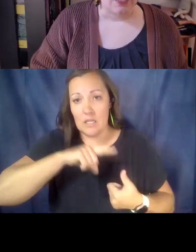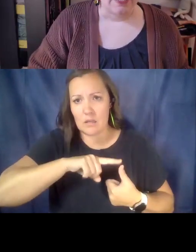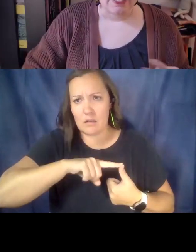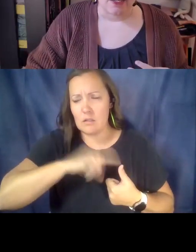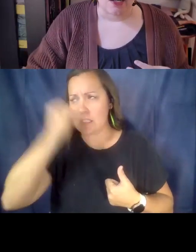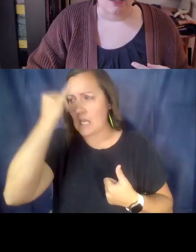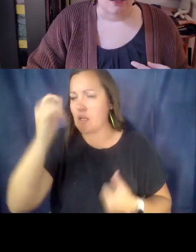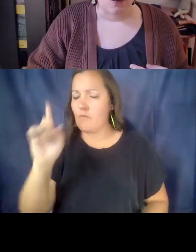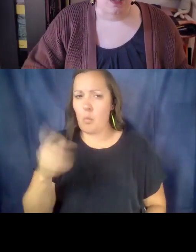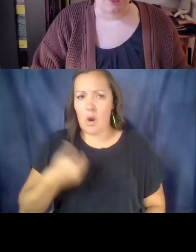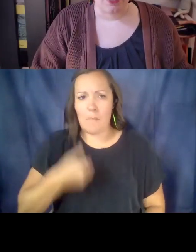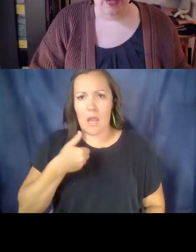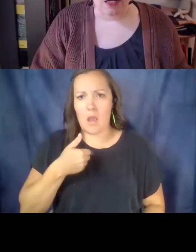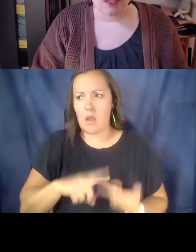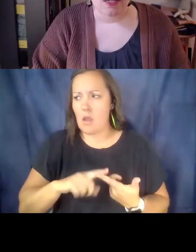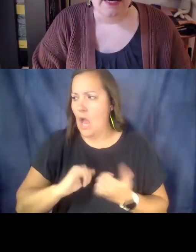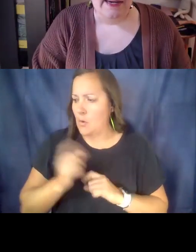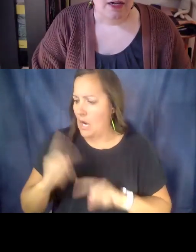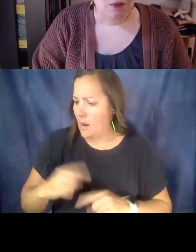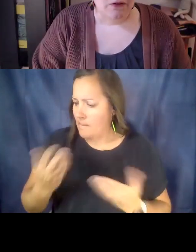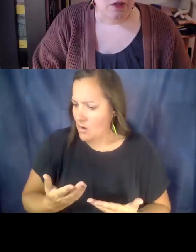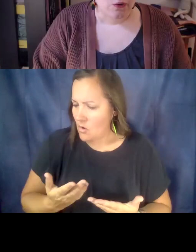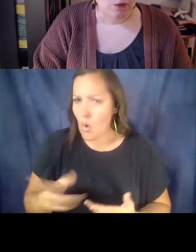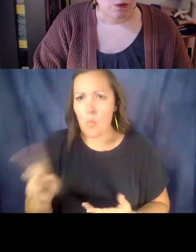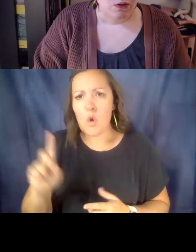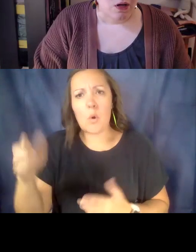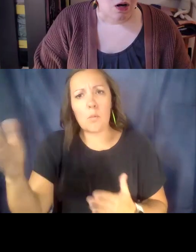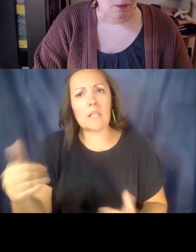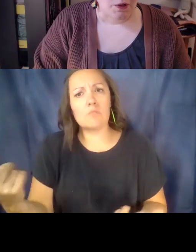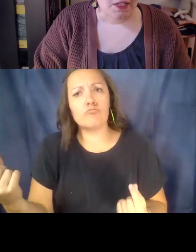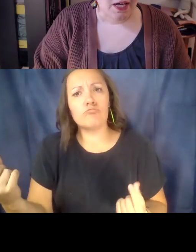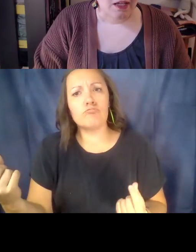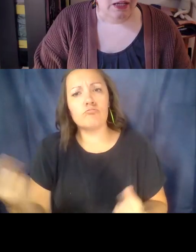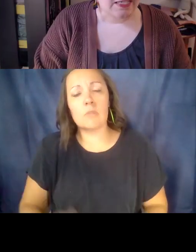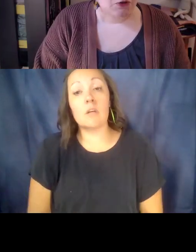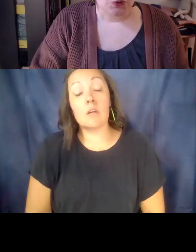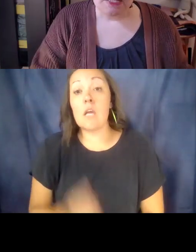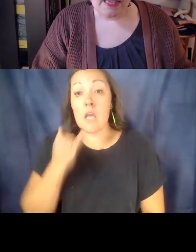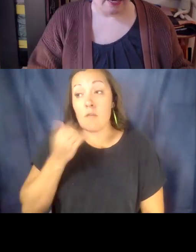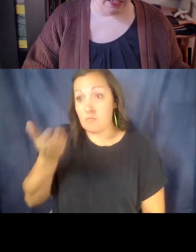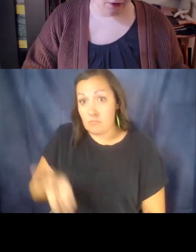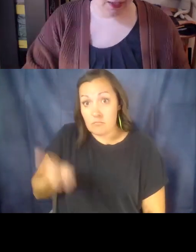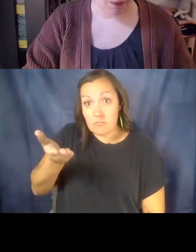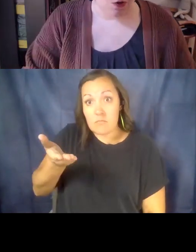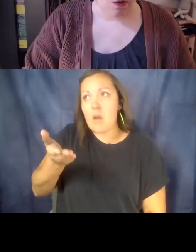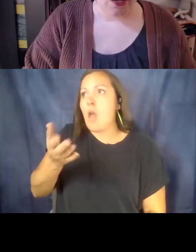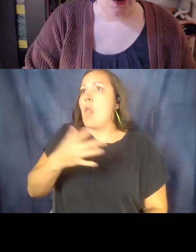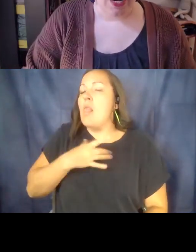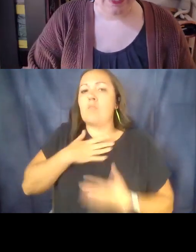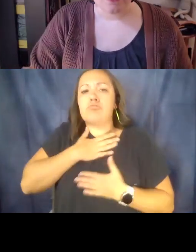I get here and where can I go next? If you are a person that lights up and you are going on hikes,